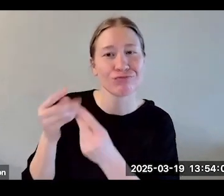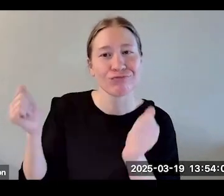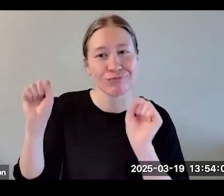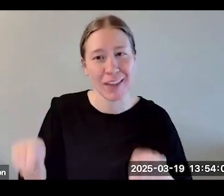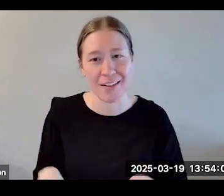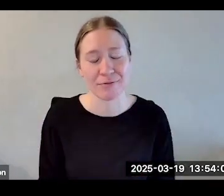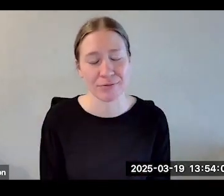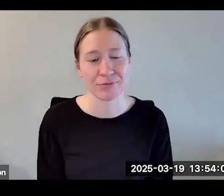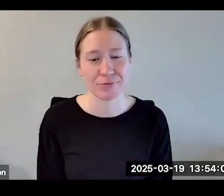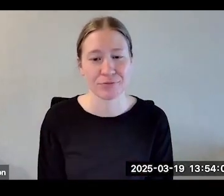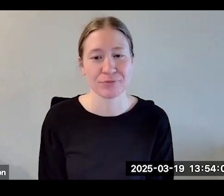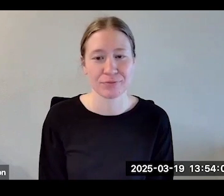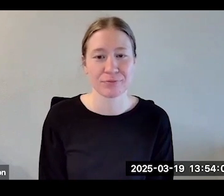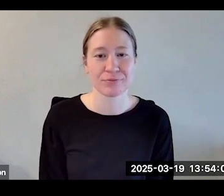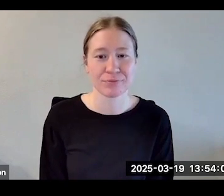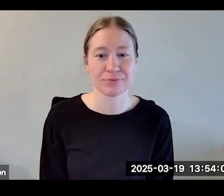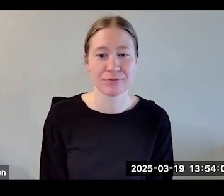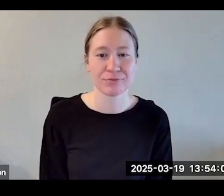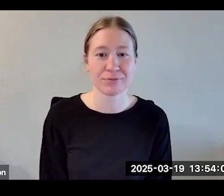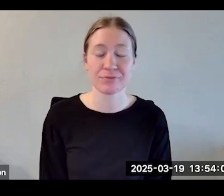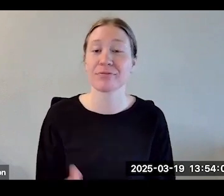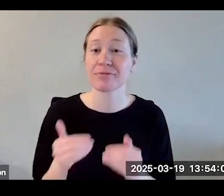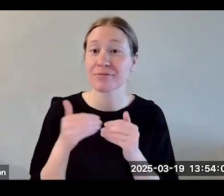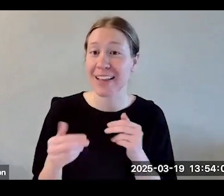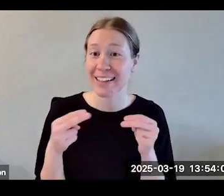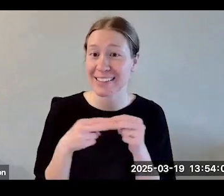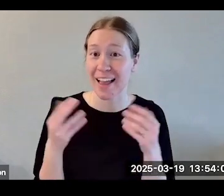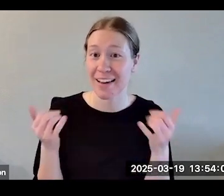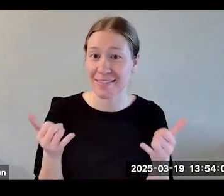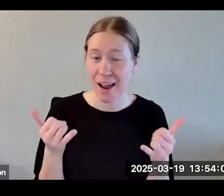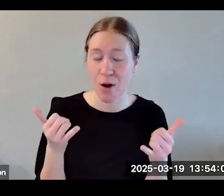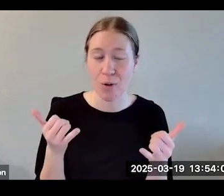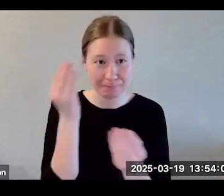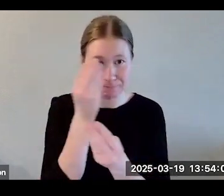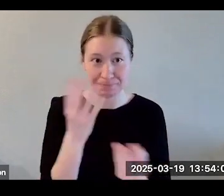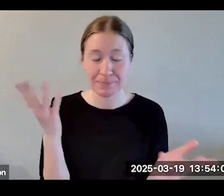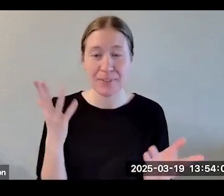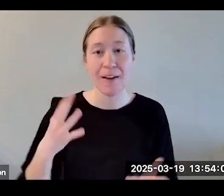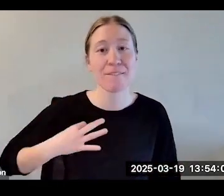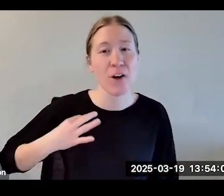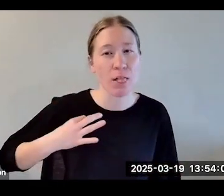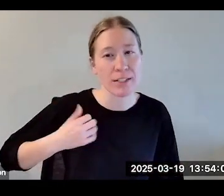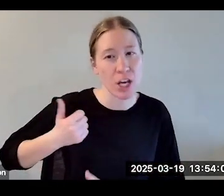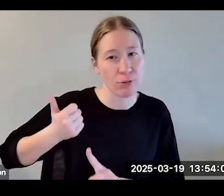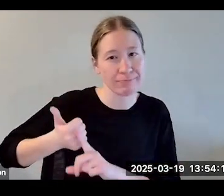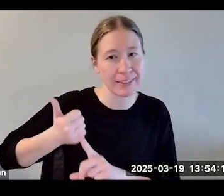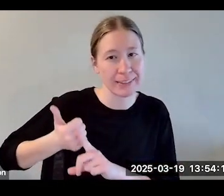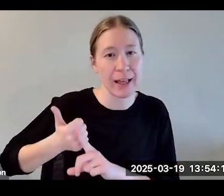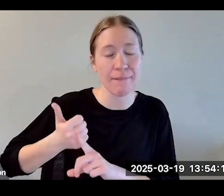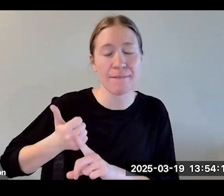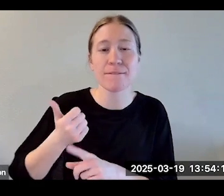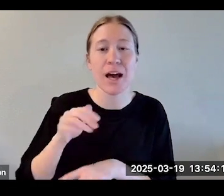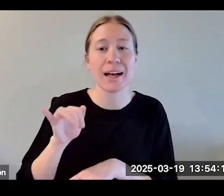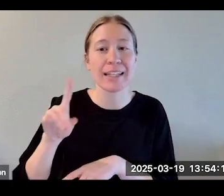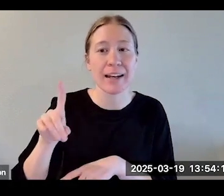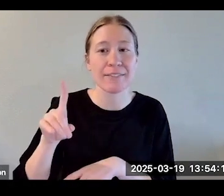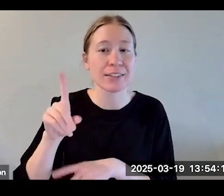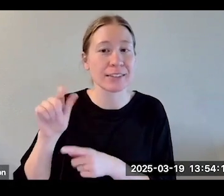And this next slide is about the voluntary self-identification of disability process. If you would like to,